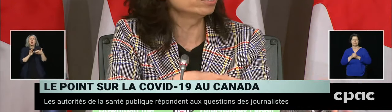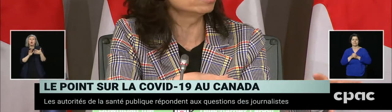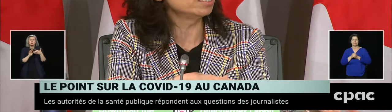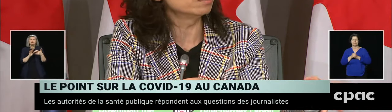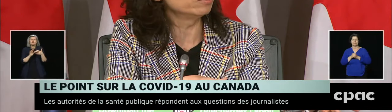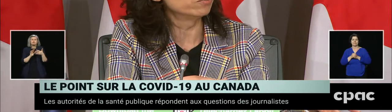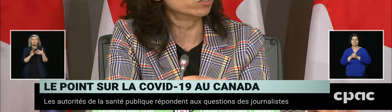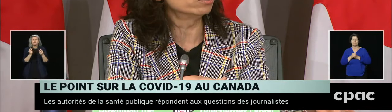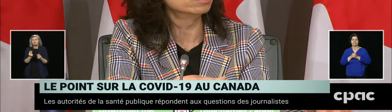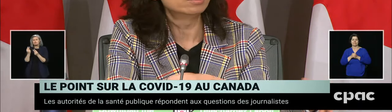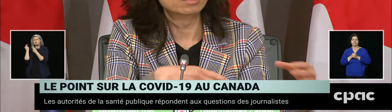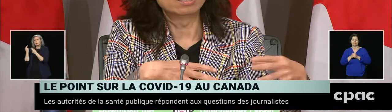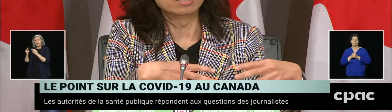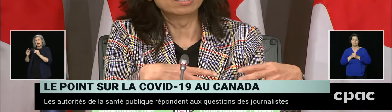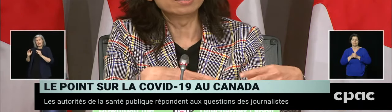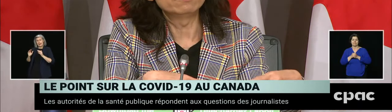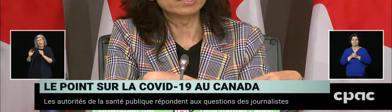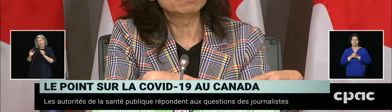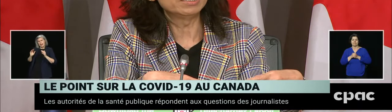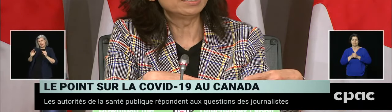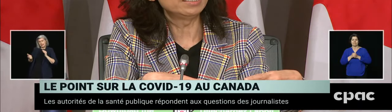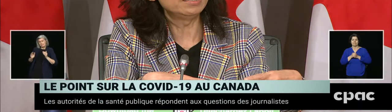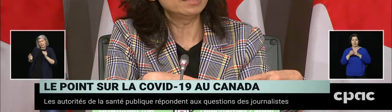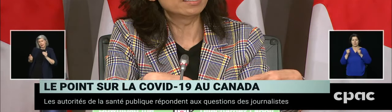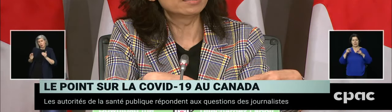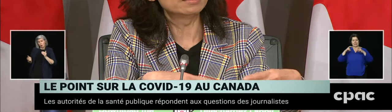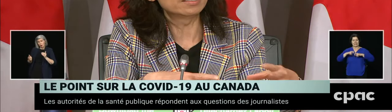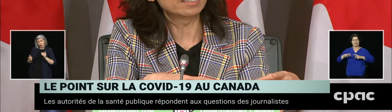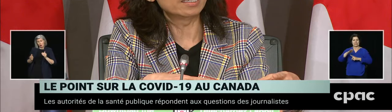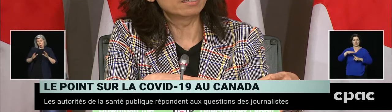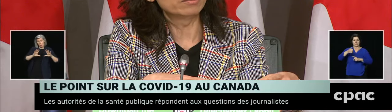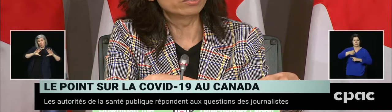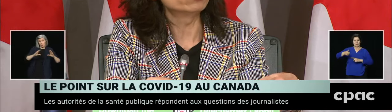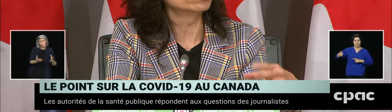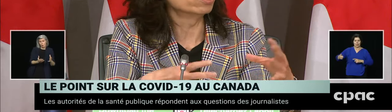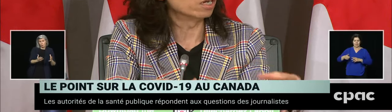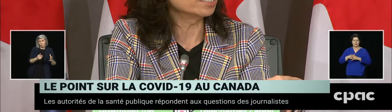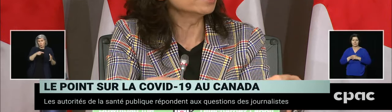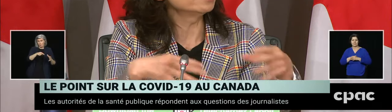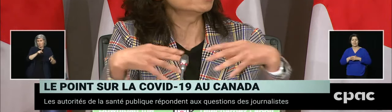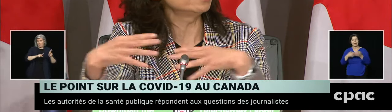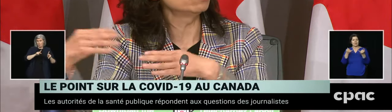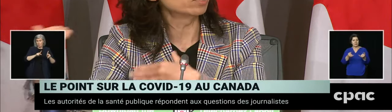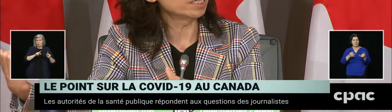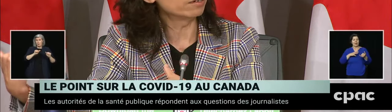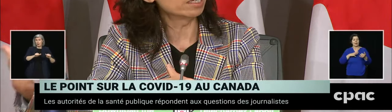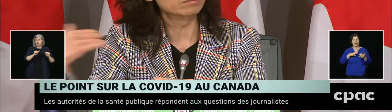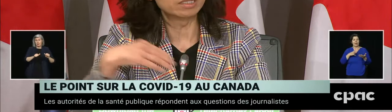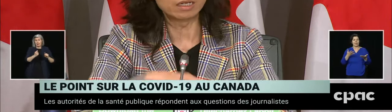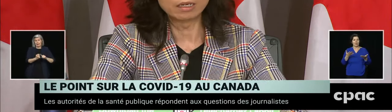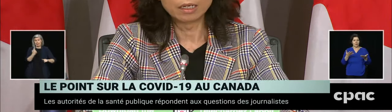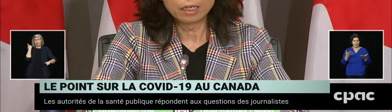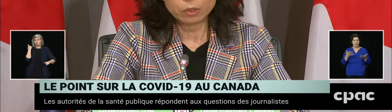LOOKING AT WHETHER, IF SOMEONE WAS -- COMPARING GROUPS OF PEOPLE THAT WERE DEFICIENT THE